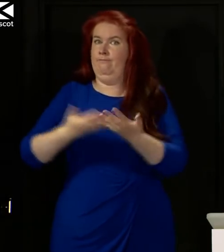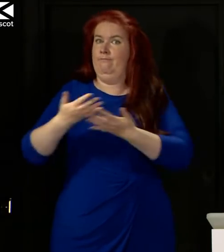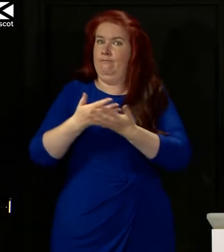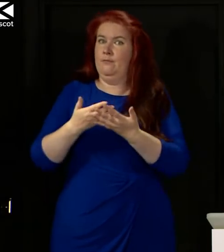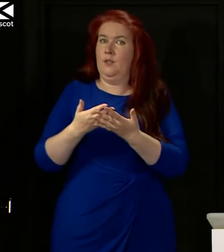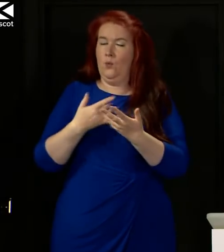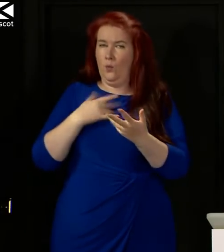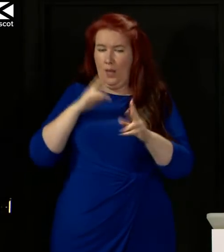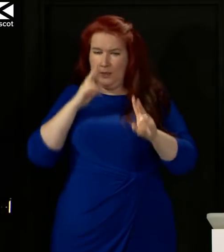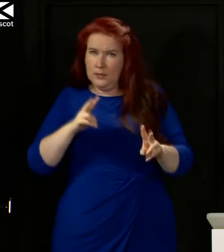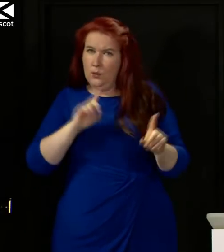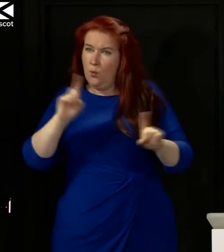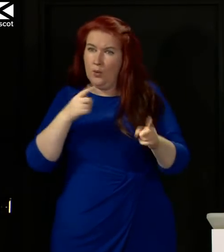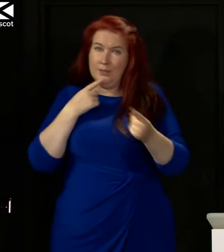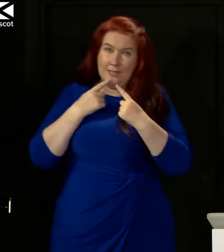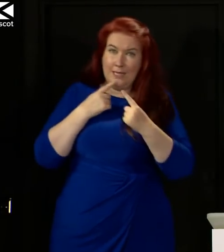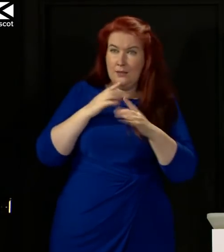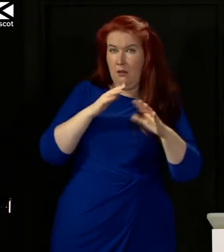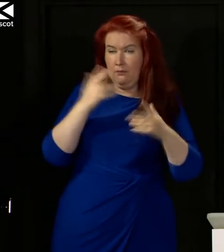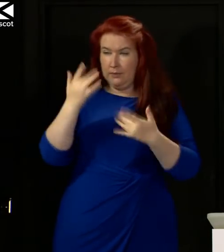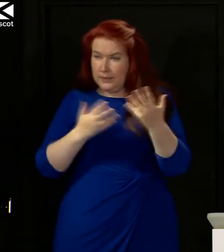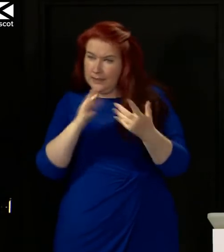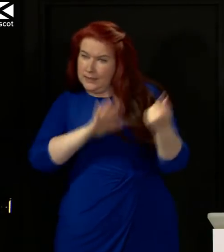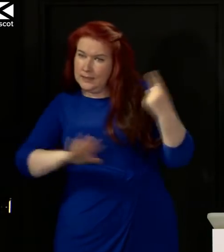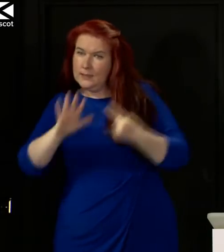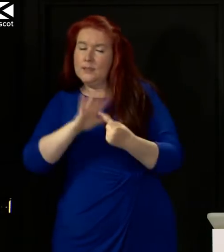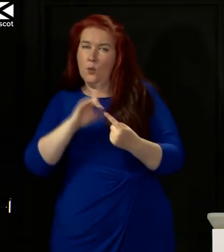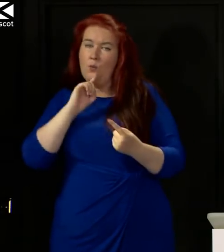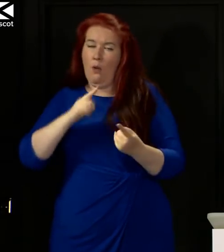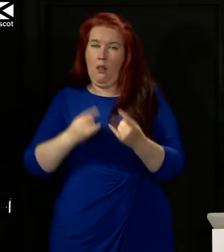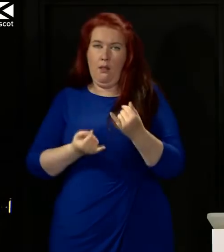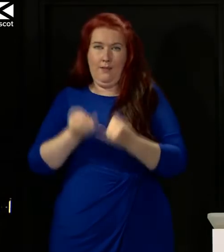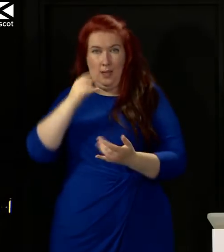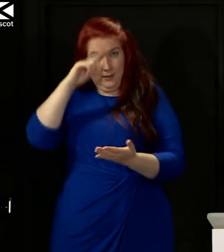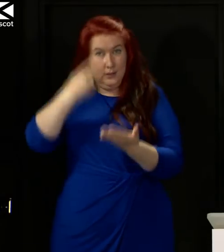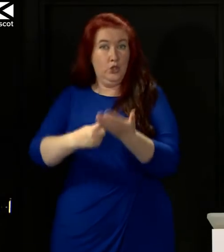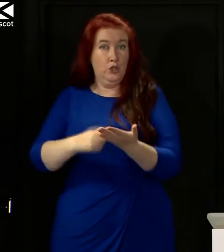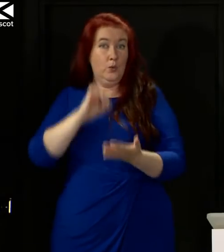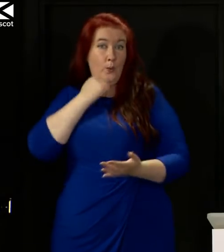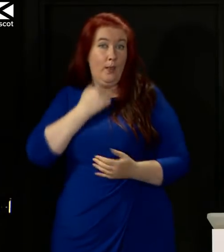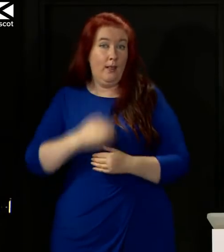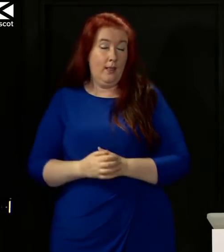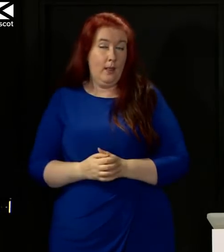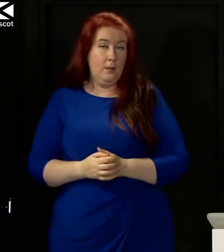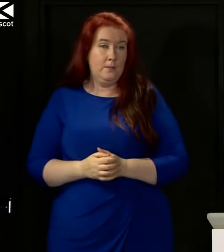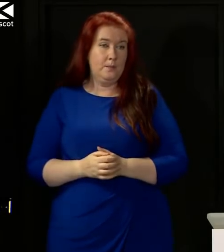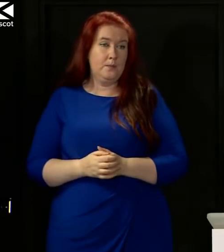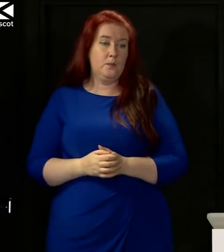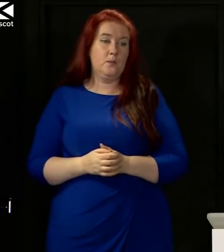look at the data and make these final judgments. I think there will perhaps be different issues